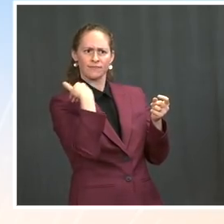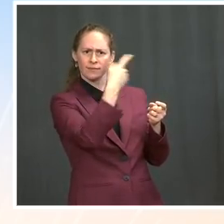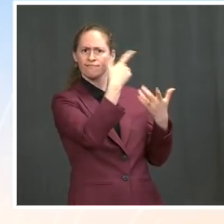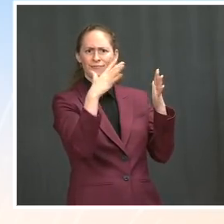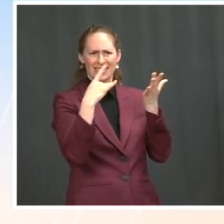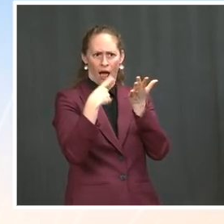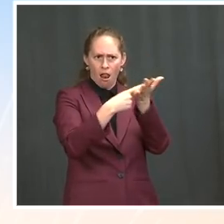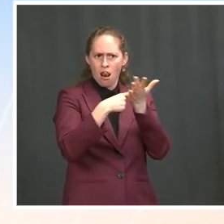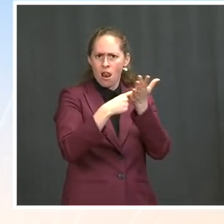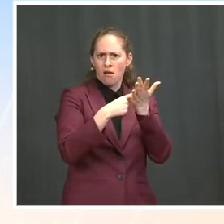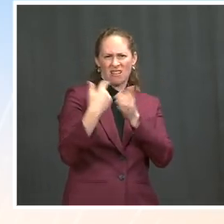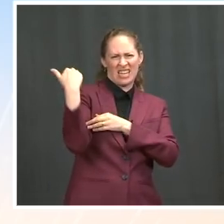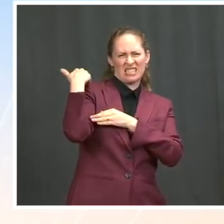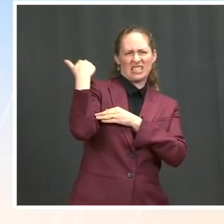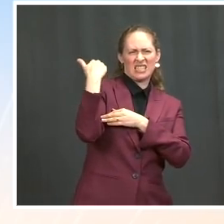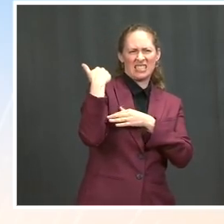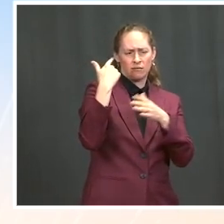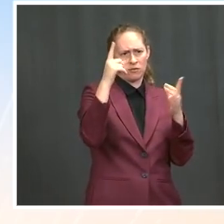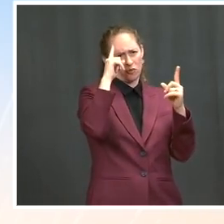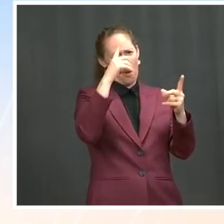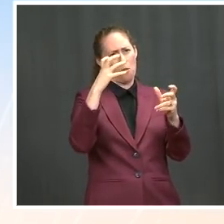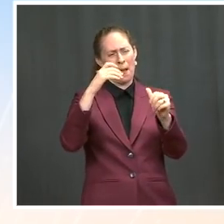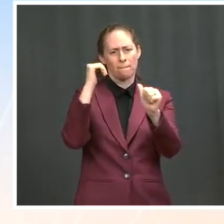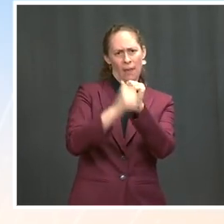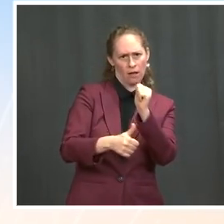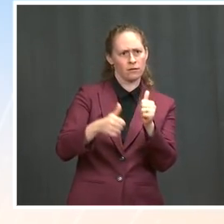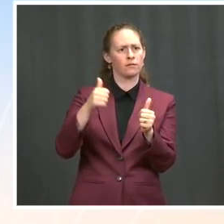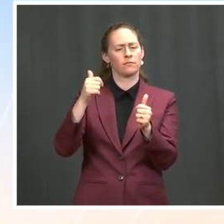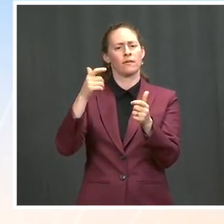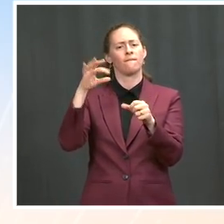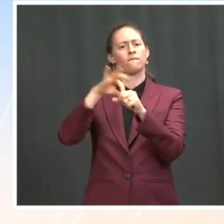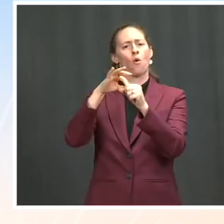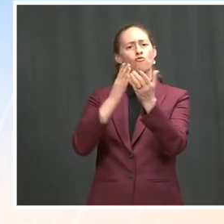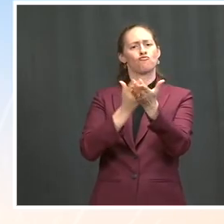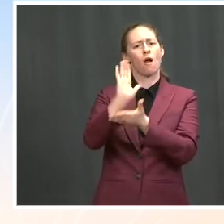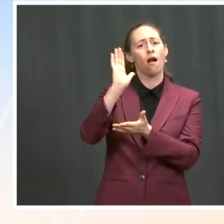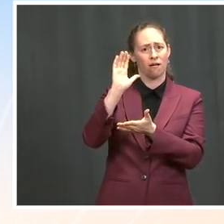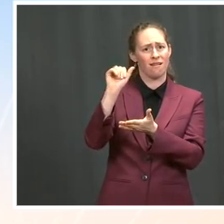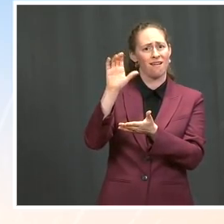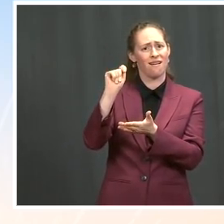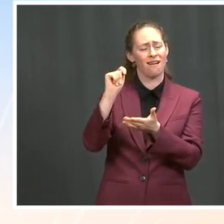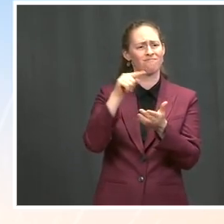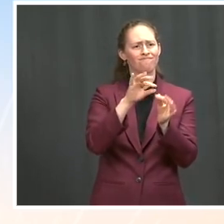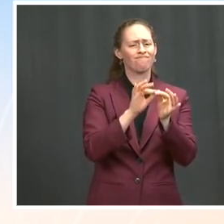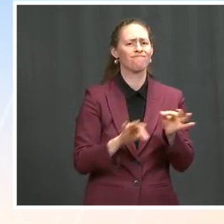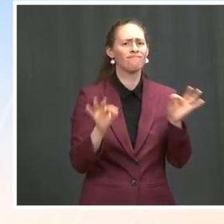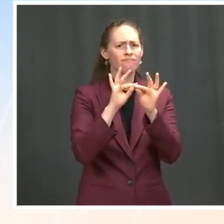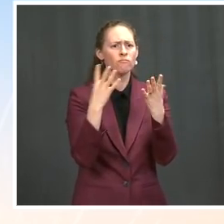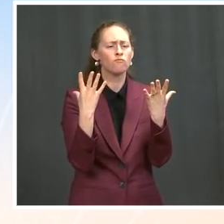He's also asked his Vice President -- or, agreed with his Vice President that she will be in charge of this effort moving forward.